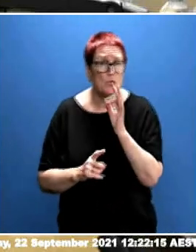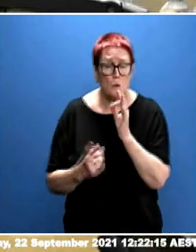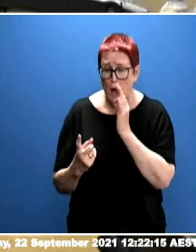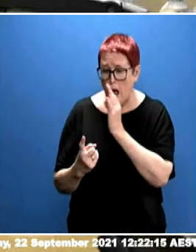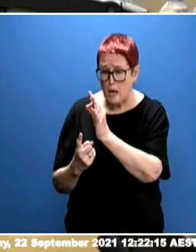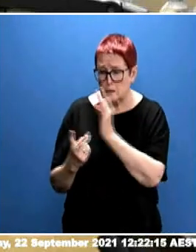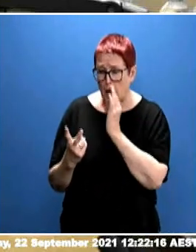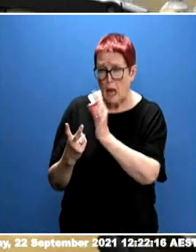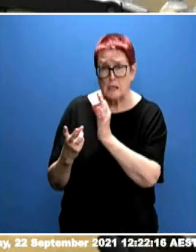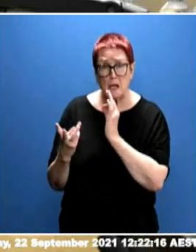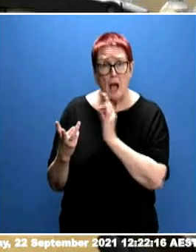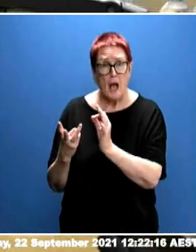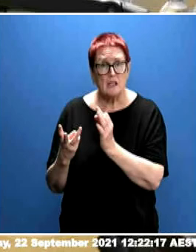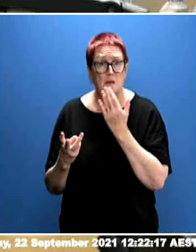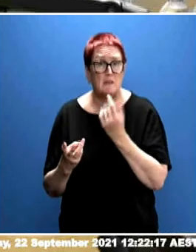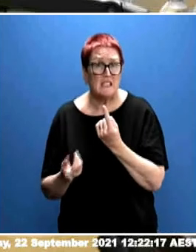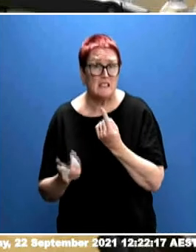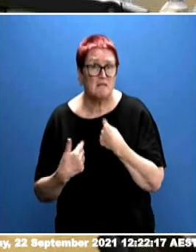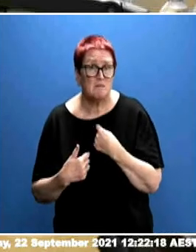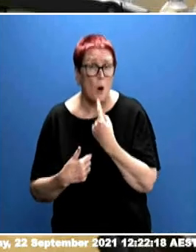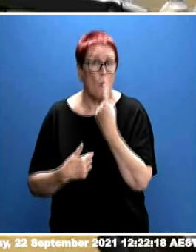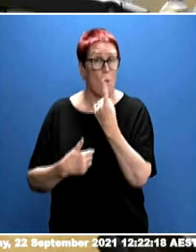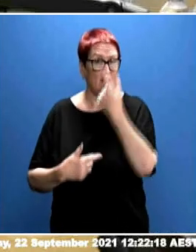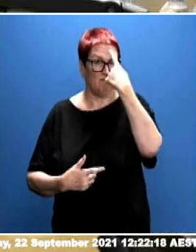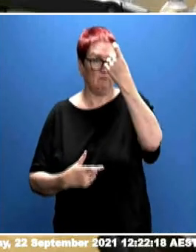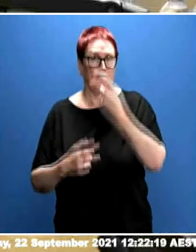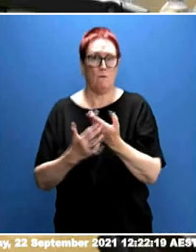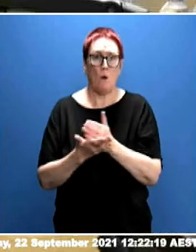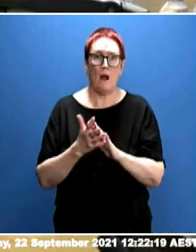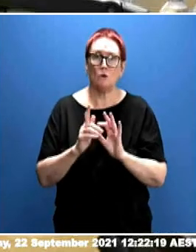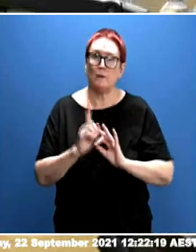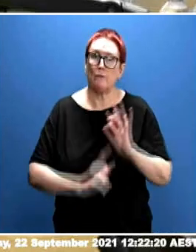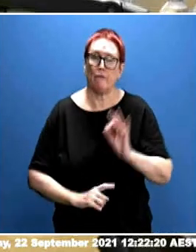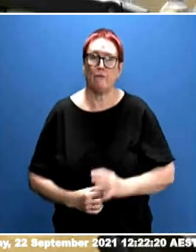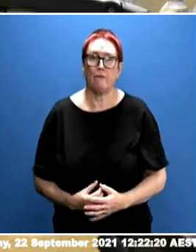and if you could just identify and speak to one of those matters that